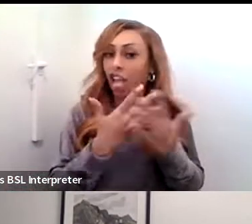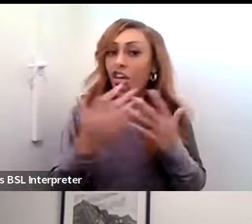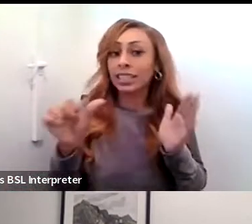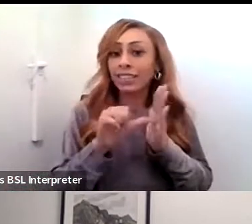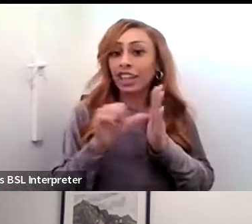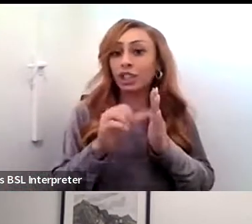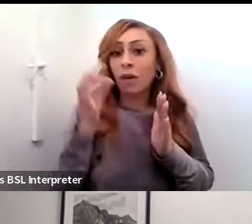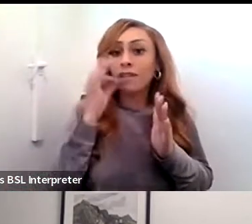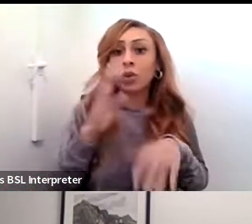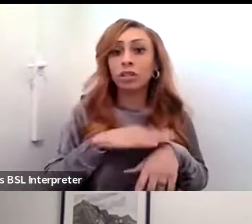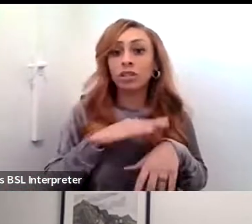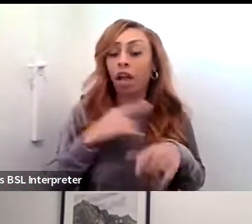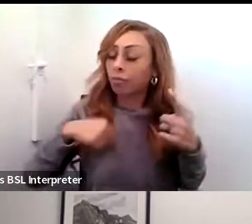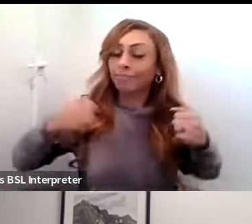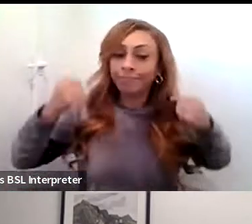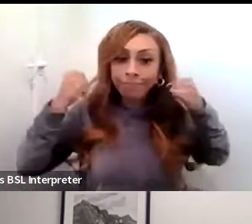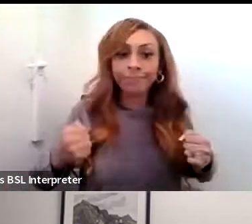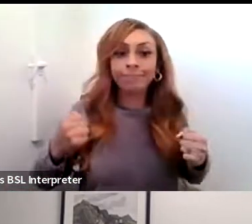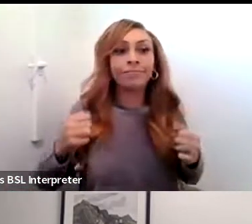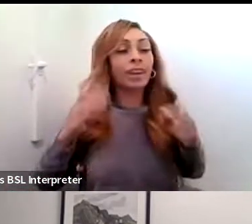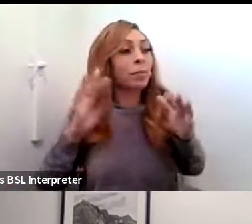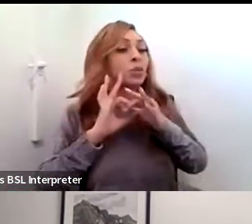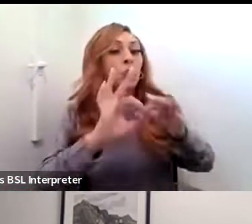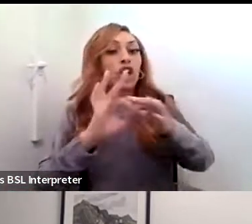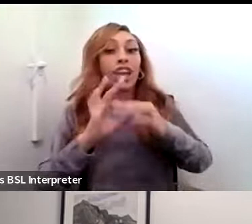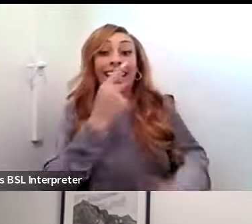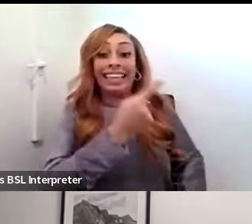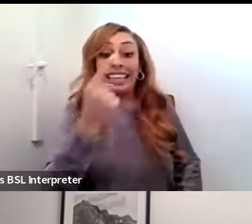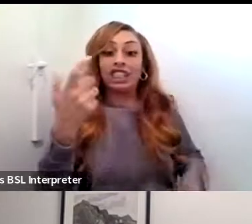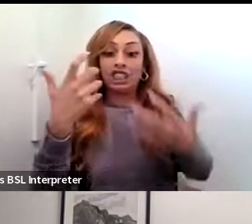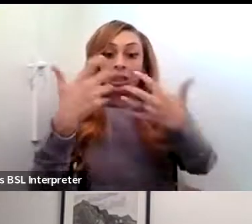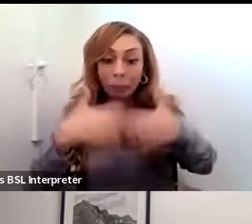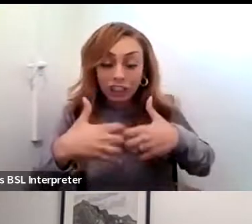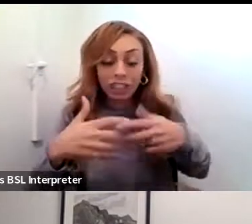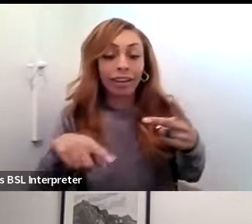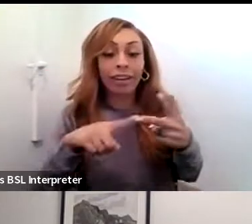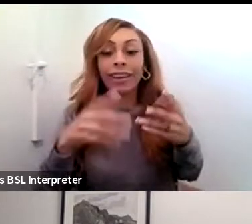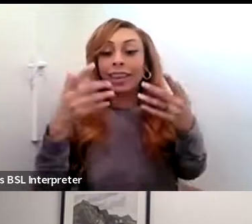but we were all very adamant that it had to work across every machine, people, whatever technology people are using,